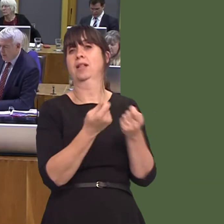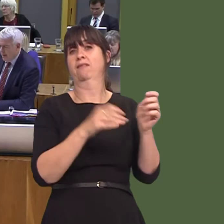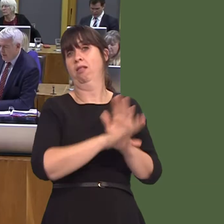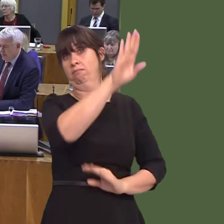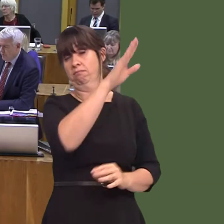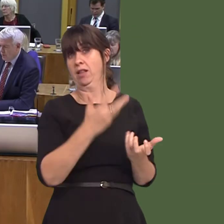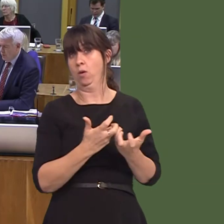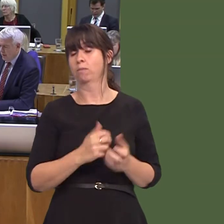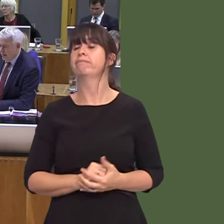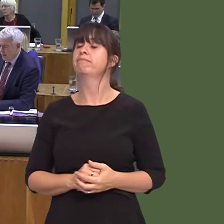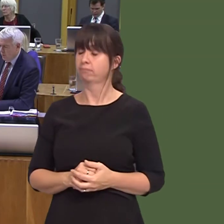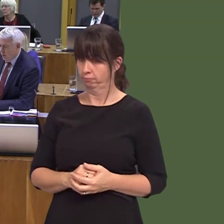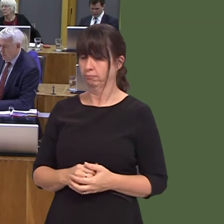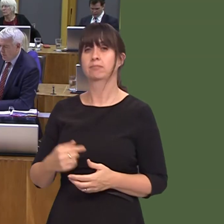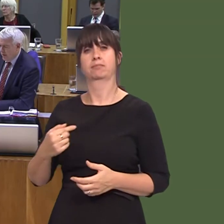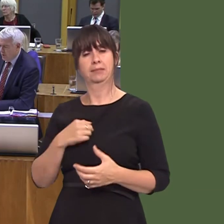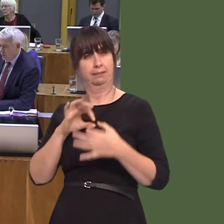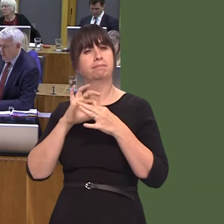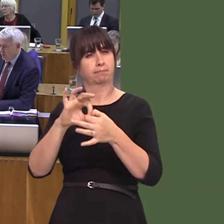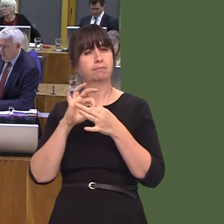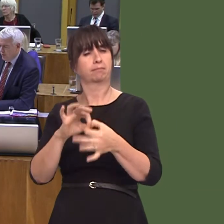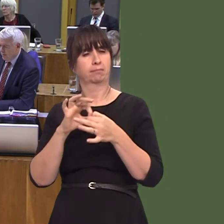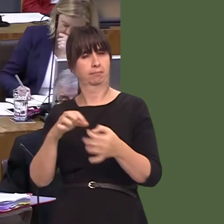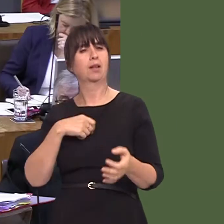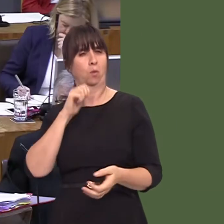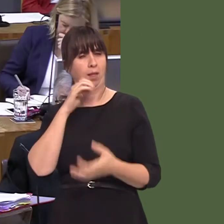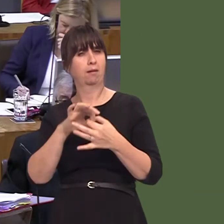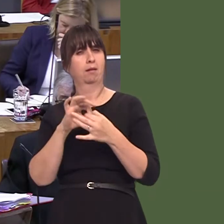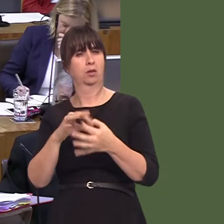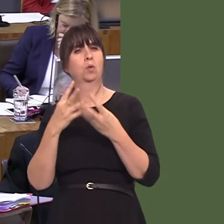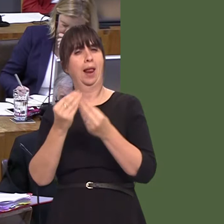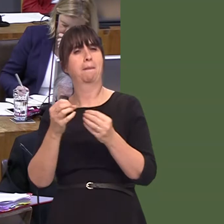Carwyn Jones: Iíd be more than happy to work with ëThe Big Issueí in order to promote it.